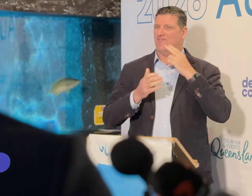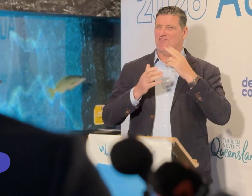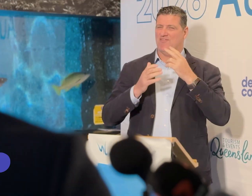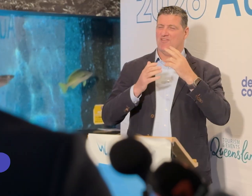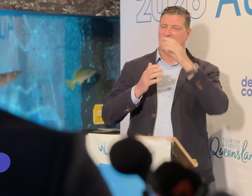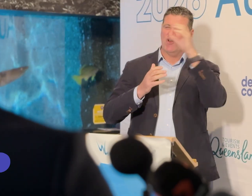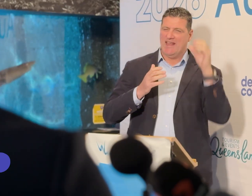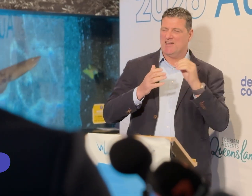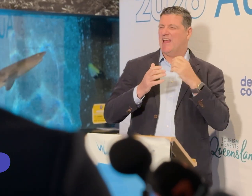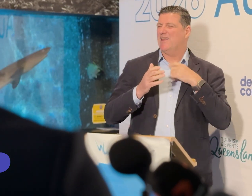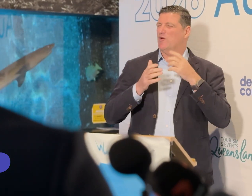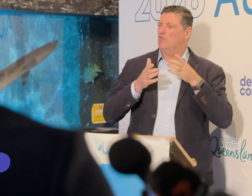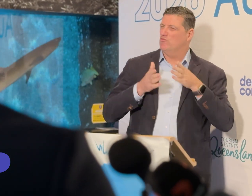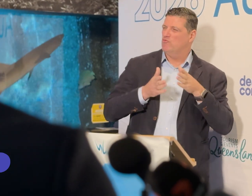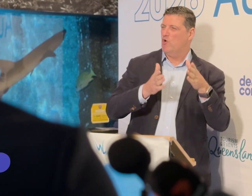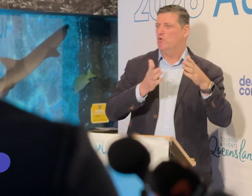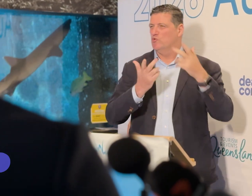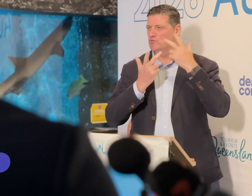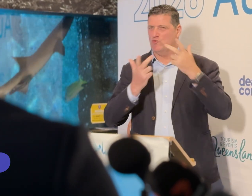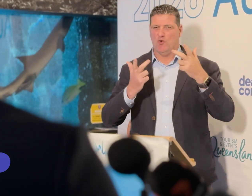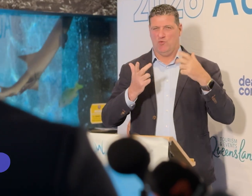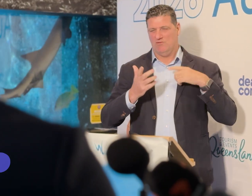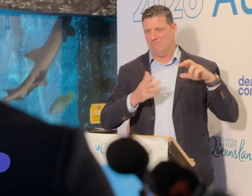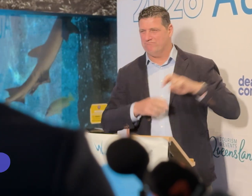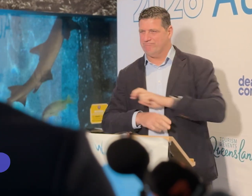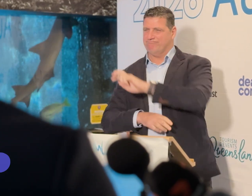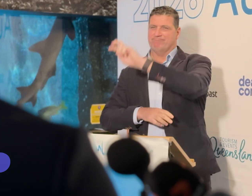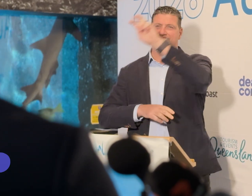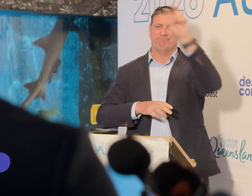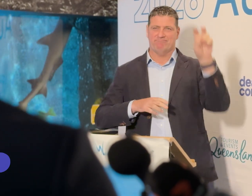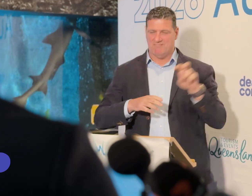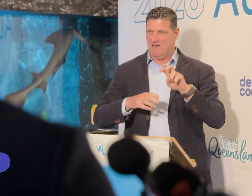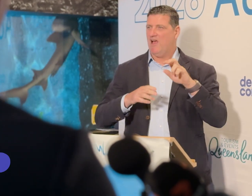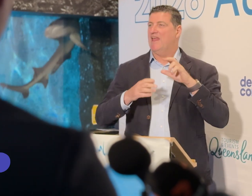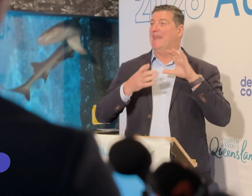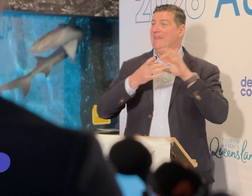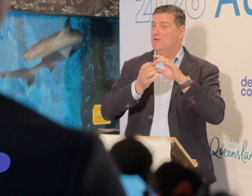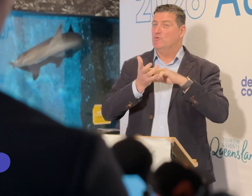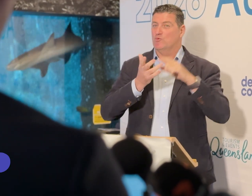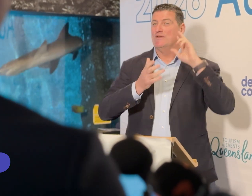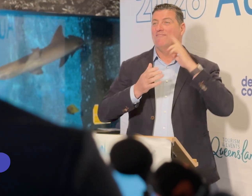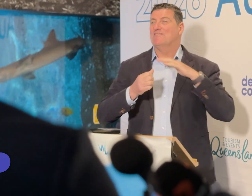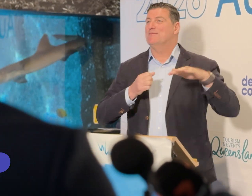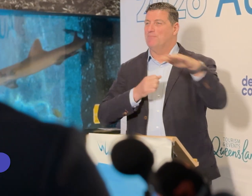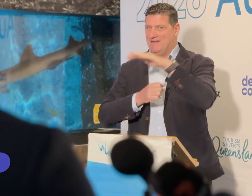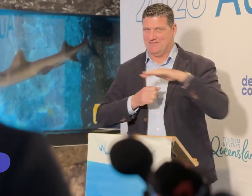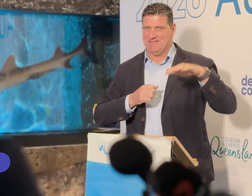Deaf Connect ran a national roadshow recently looking at Deaf space.